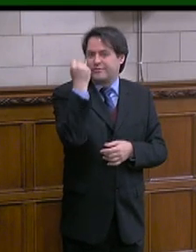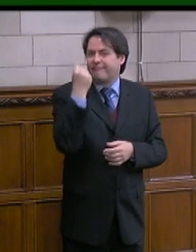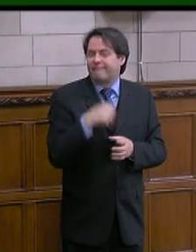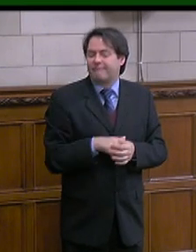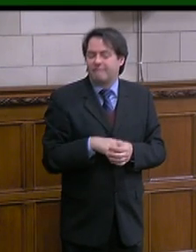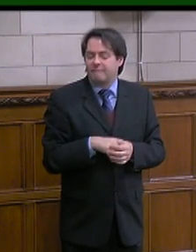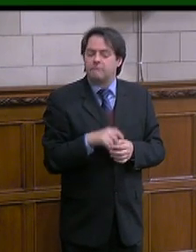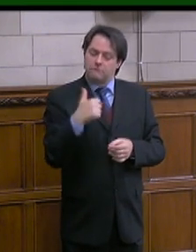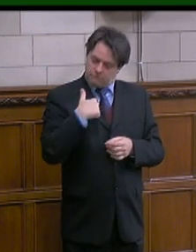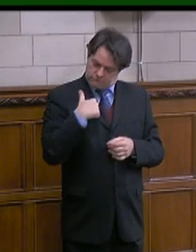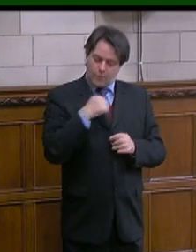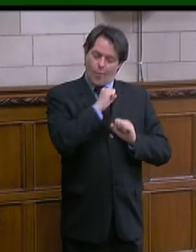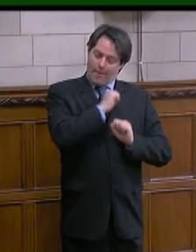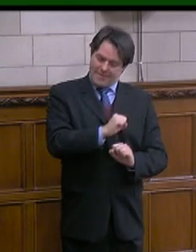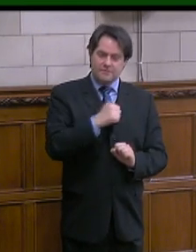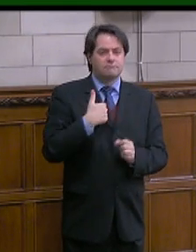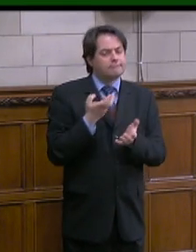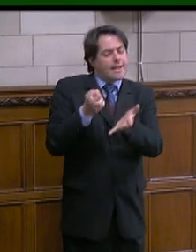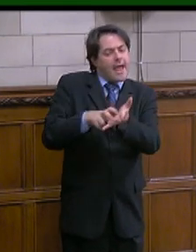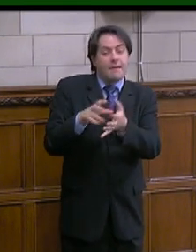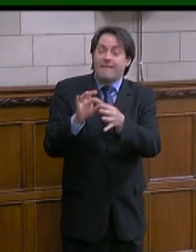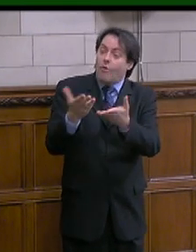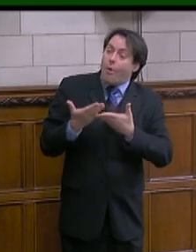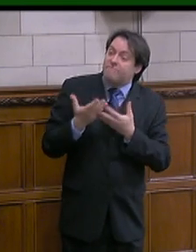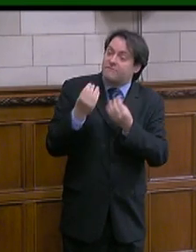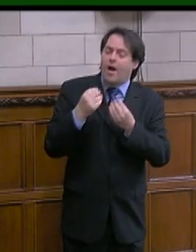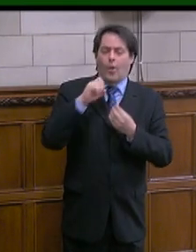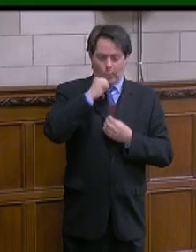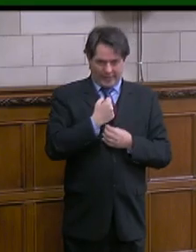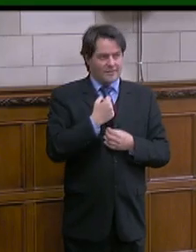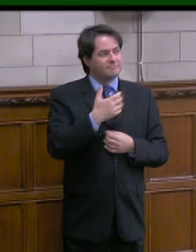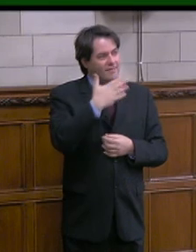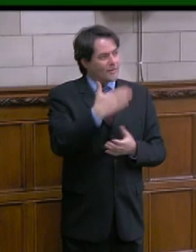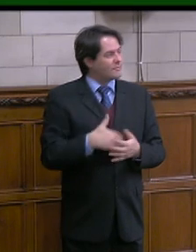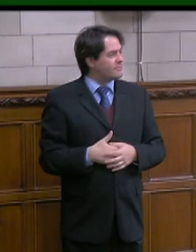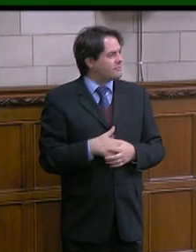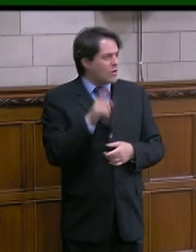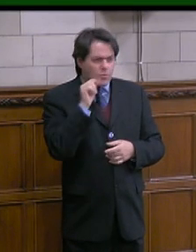I will commit to putting my name down to learn, and I know that many other Members will join